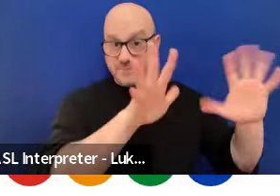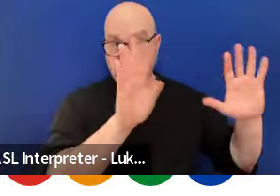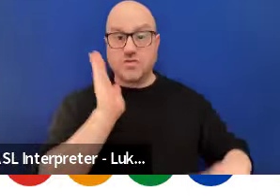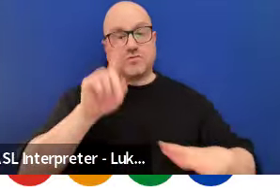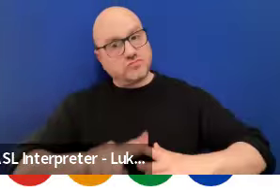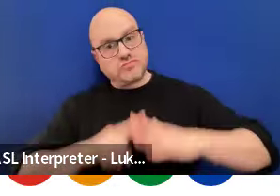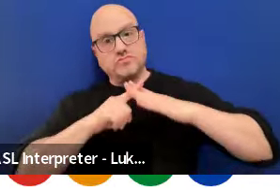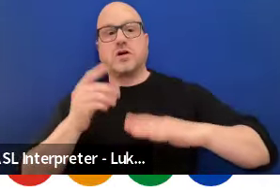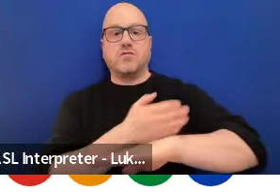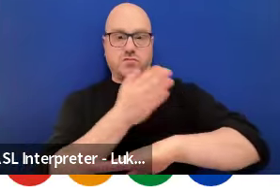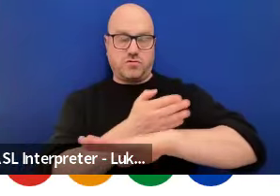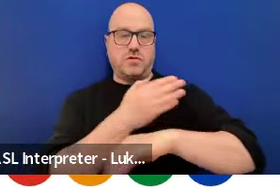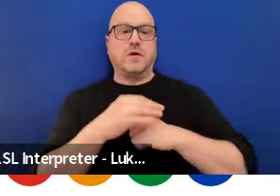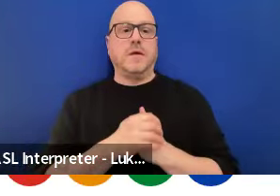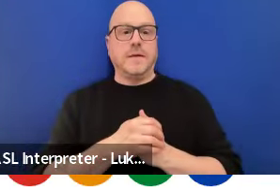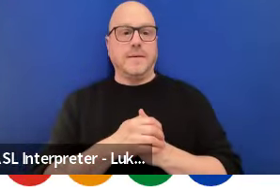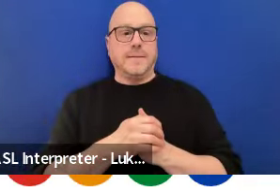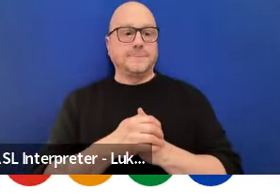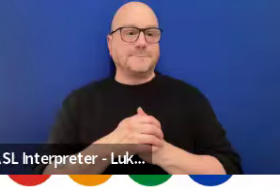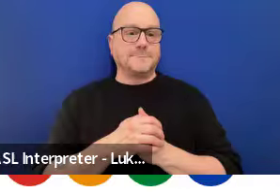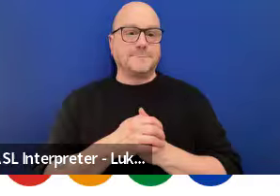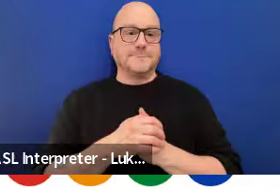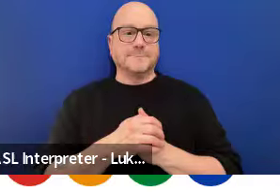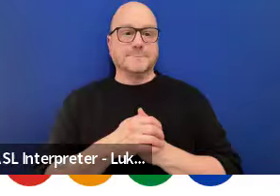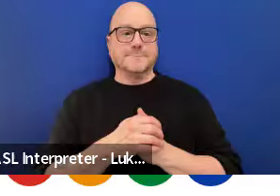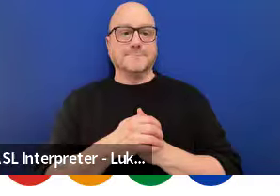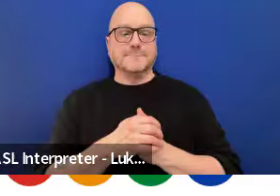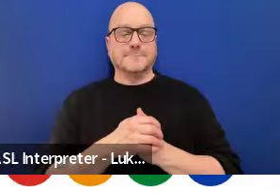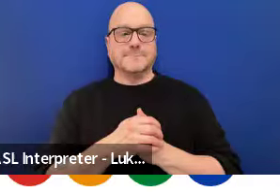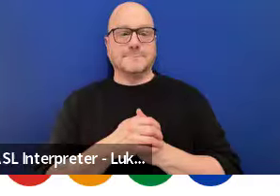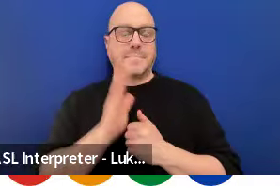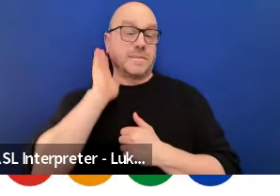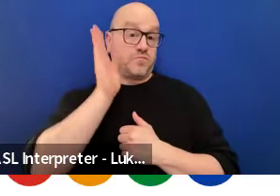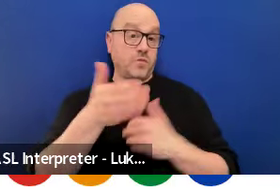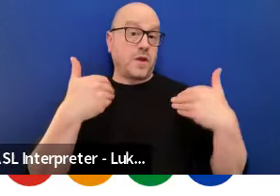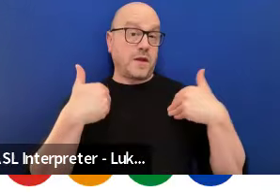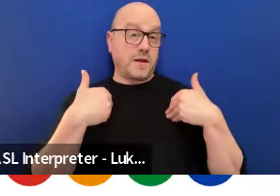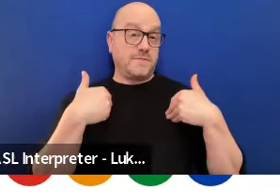LINE C BRANCH, DESIGNS ARE WRAPPING UP AS WE SPEAK. AND THE FINAL CONSTRUCTION